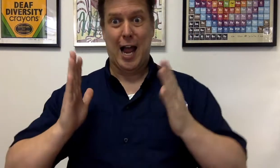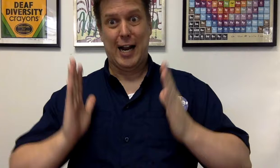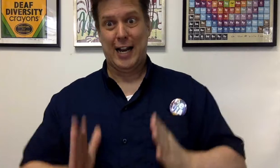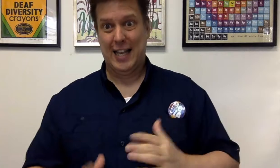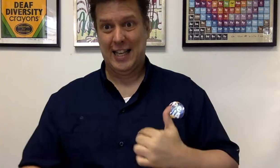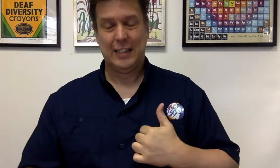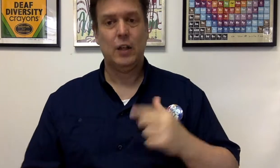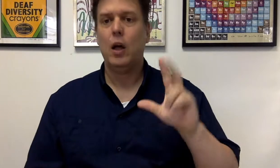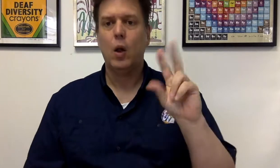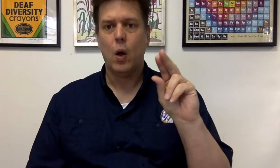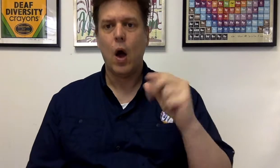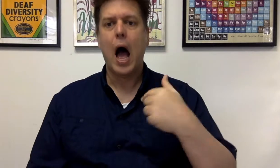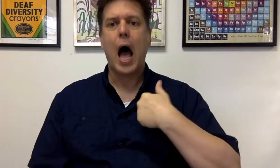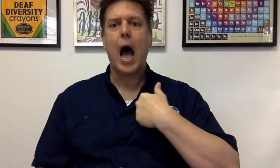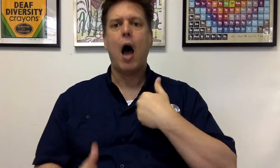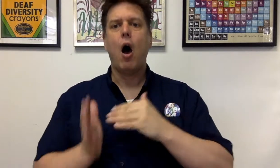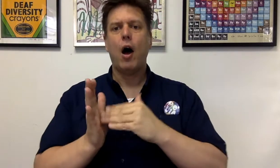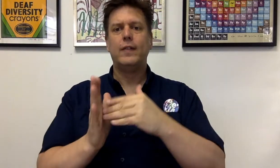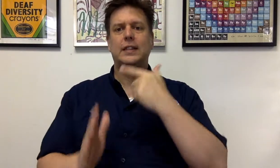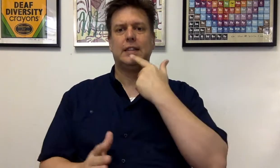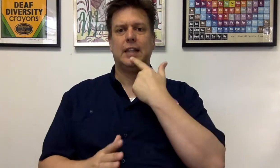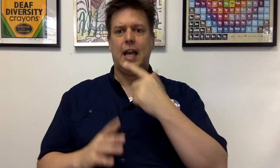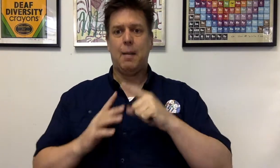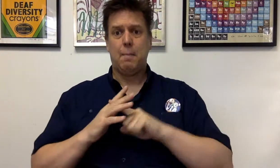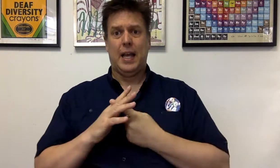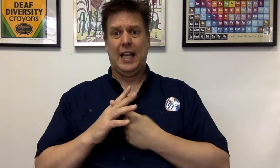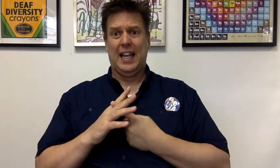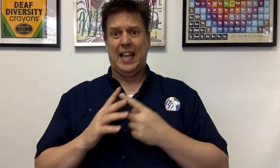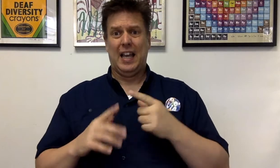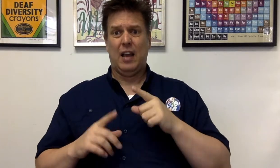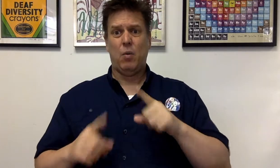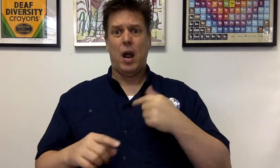go around saying, "hey I'm an artist!" to people when I started. I often said at